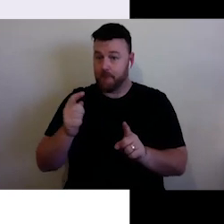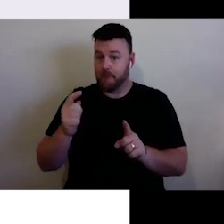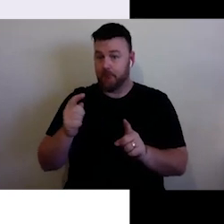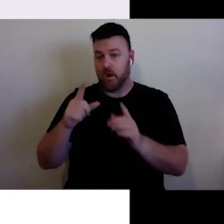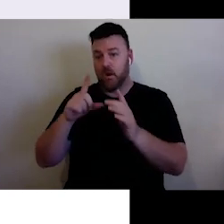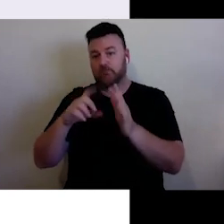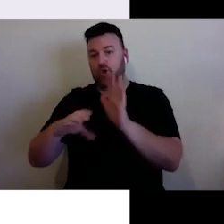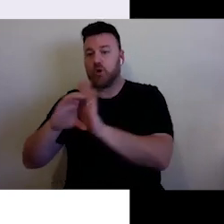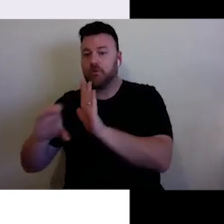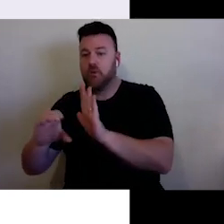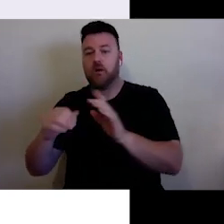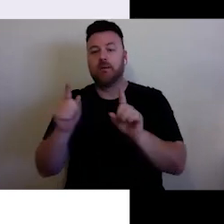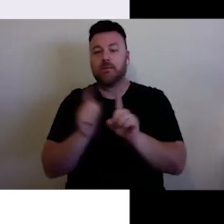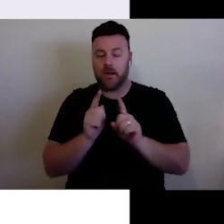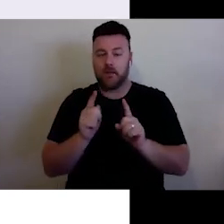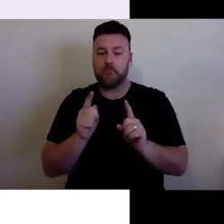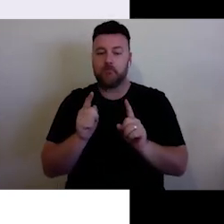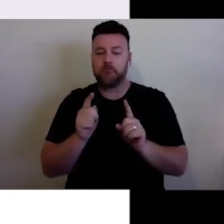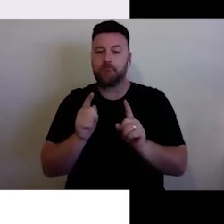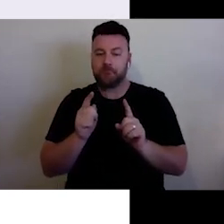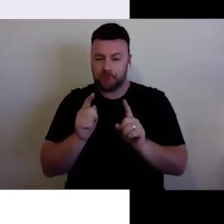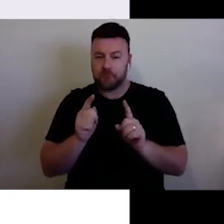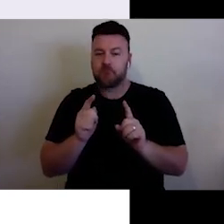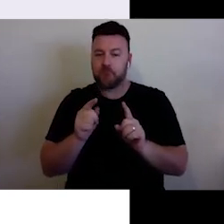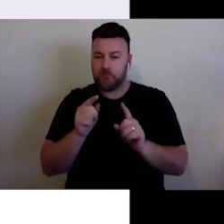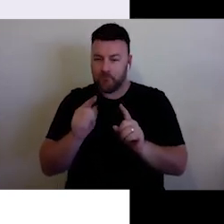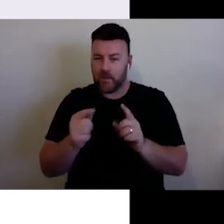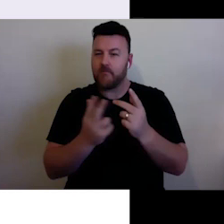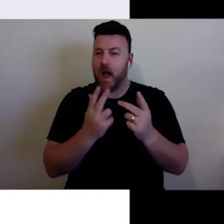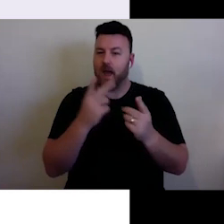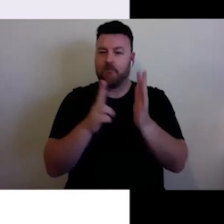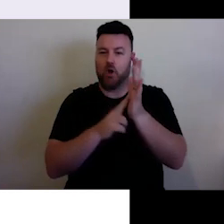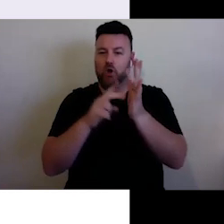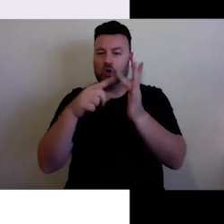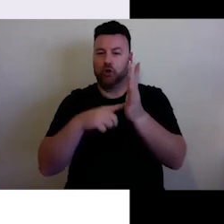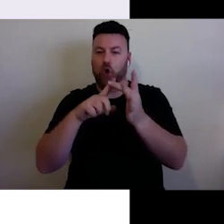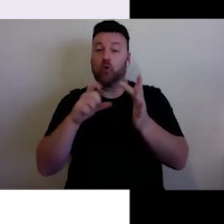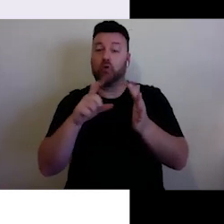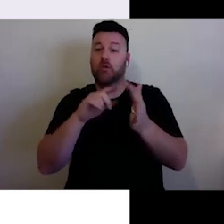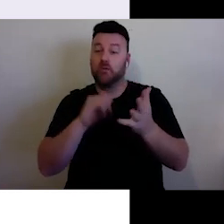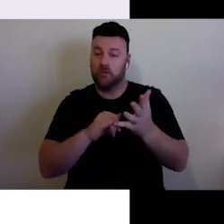or creatives have their notices about how to share material. I think